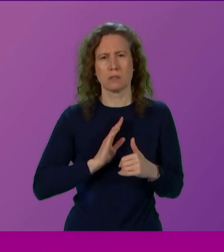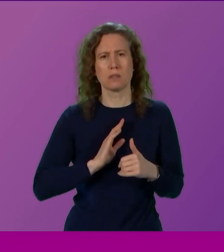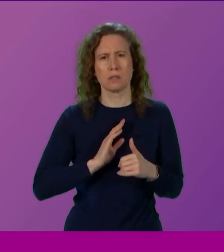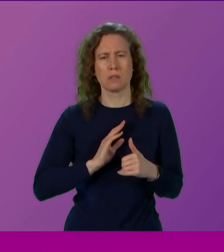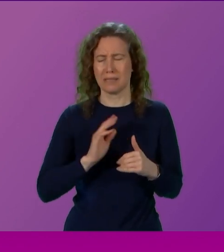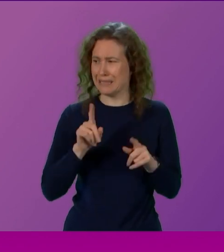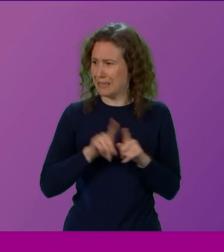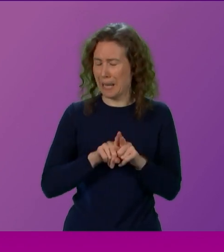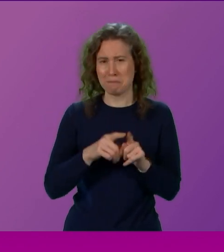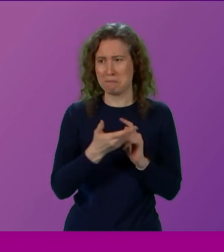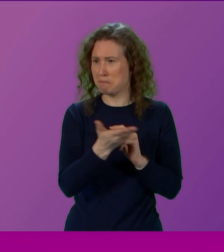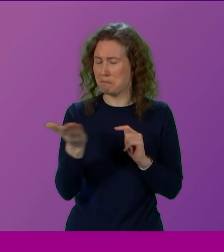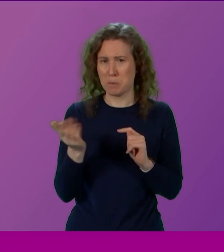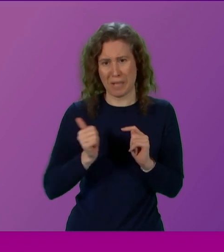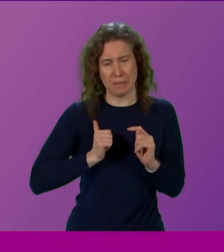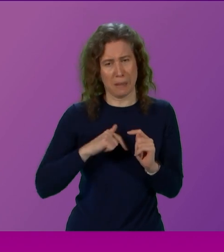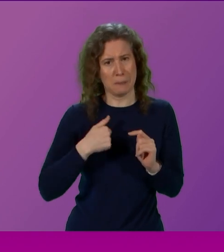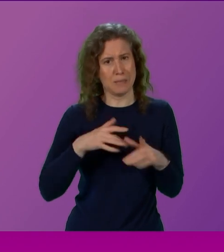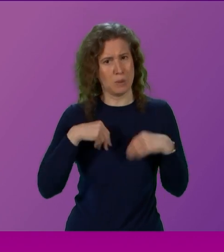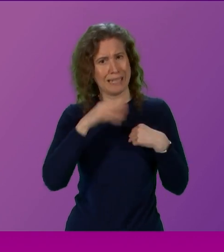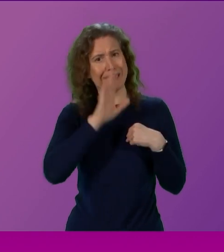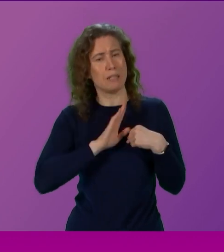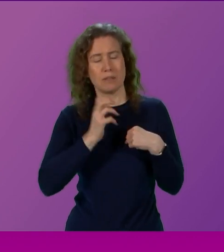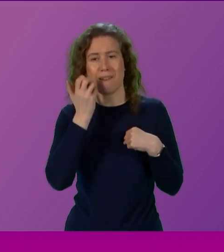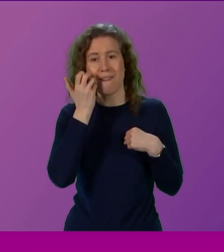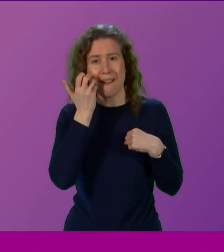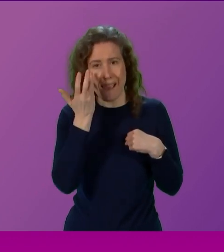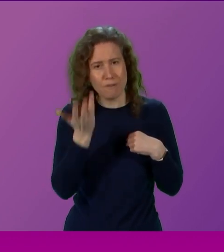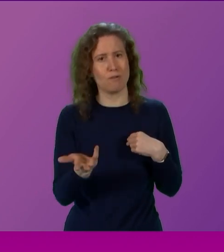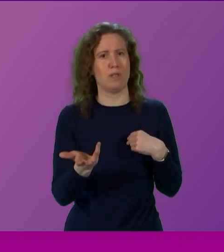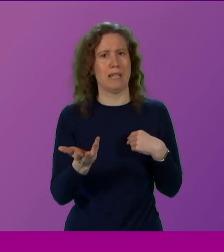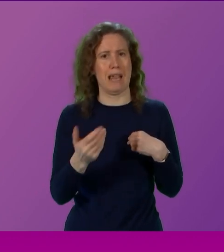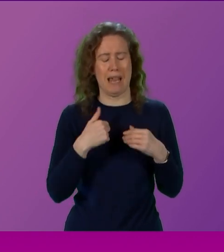as everyone has the right to expect me to do, every single day, right through